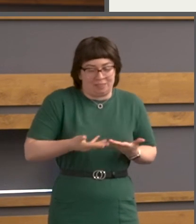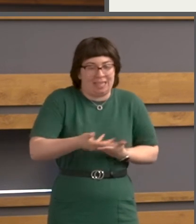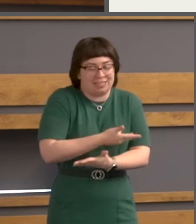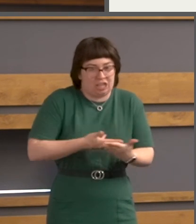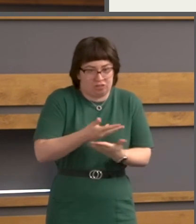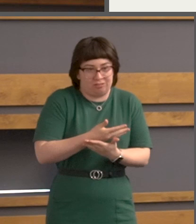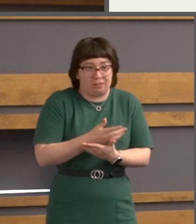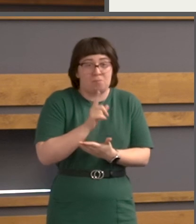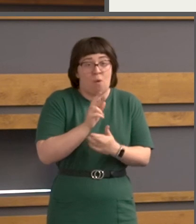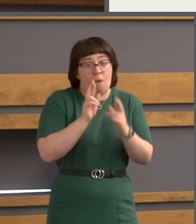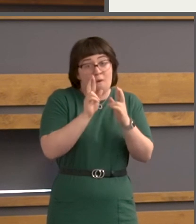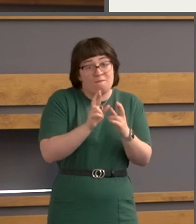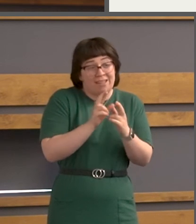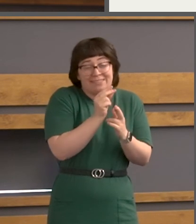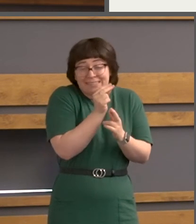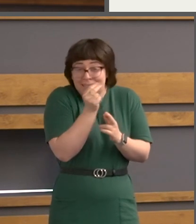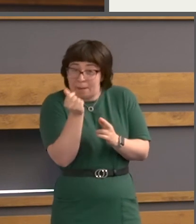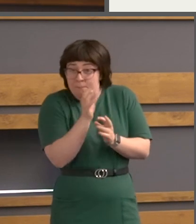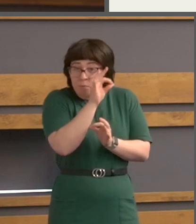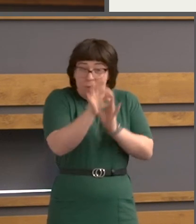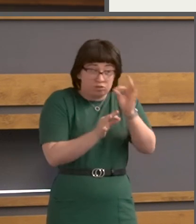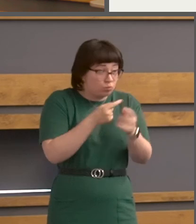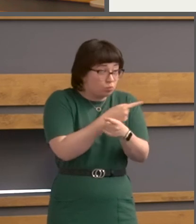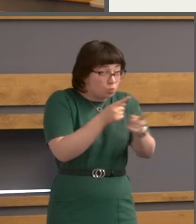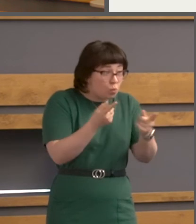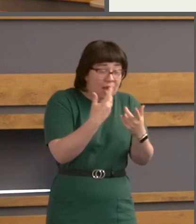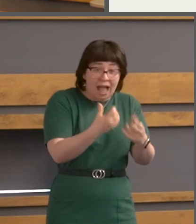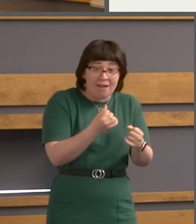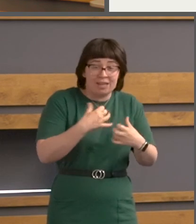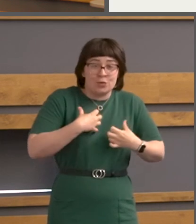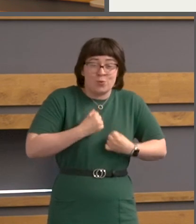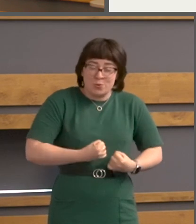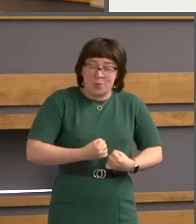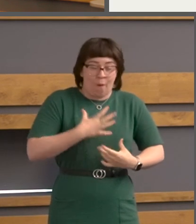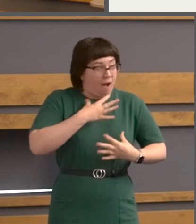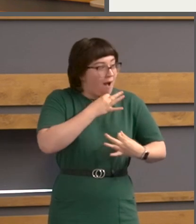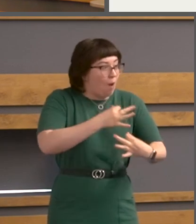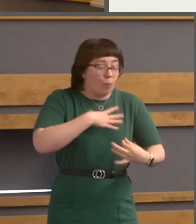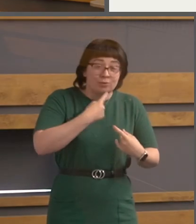but we do hopefully have time for a couple of questions if there are any burning questions from the audience.